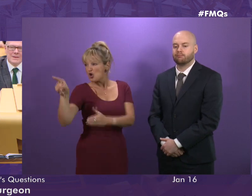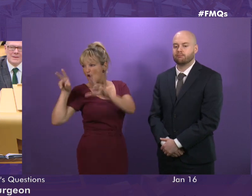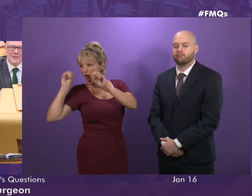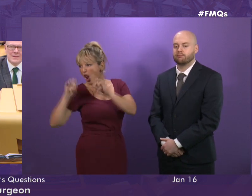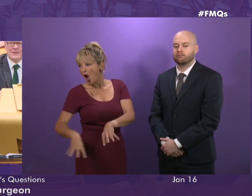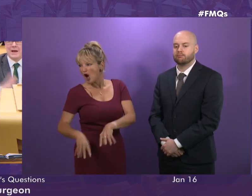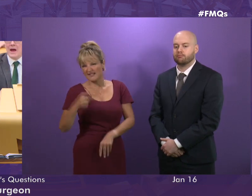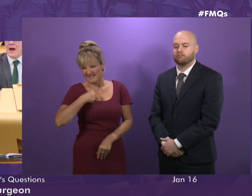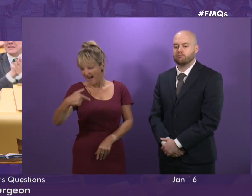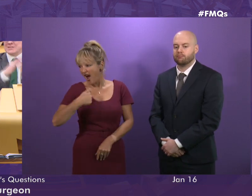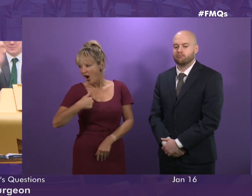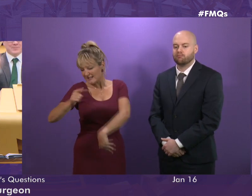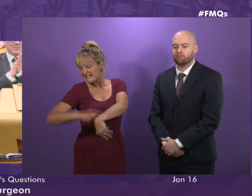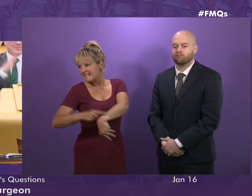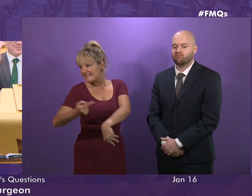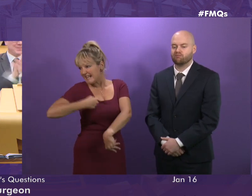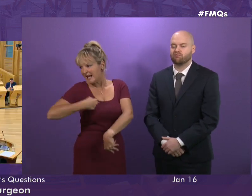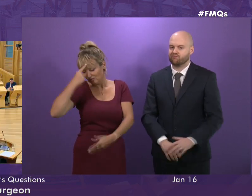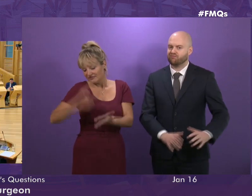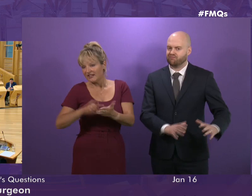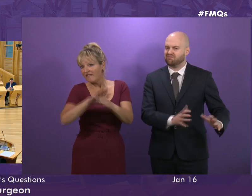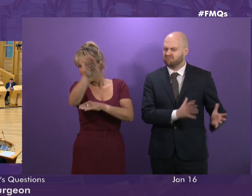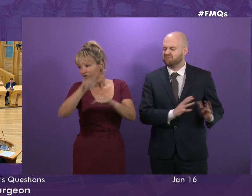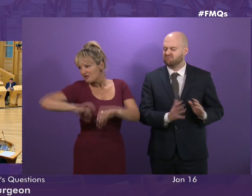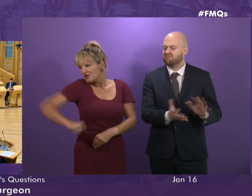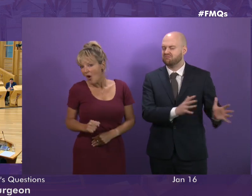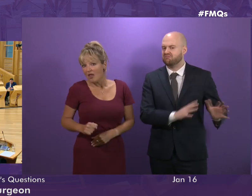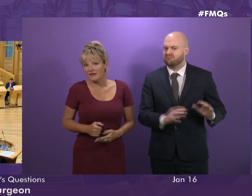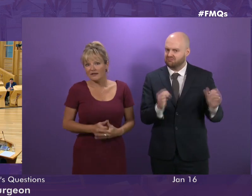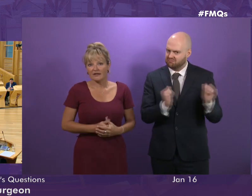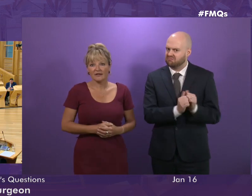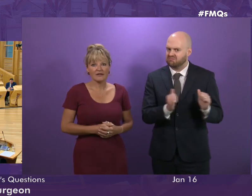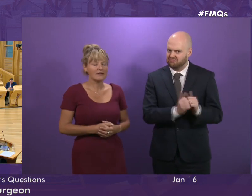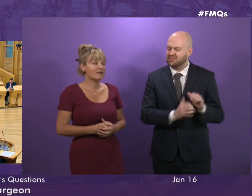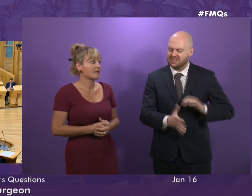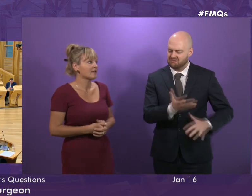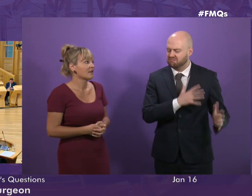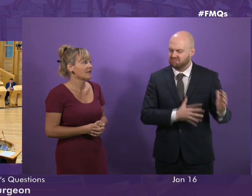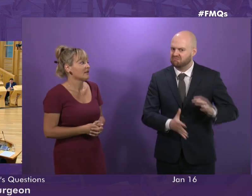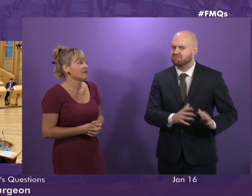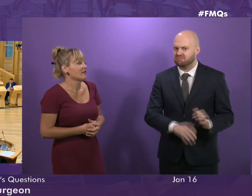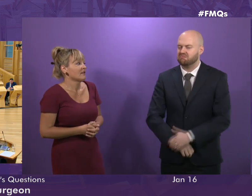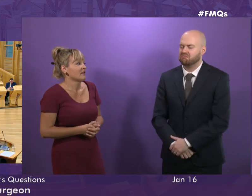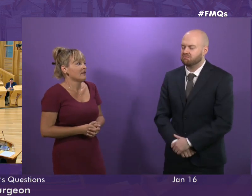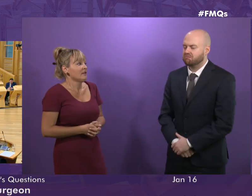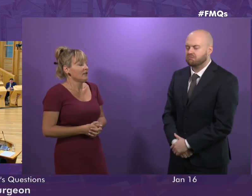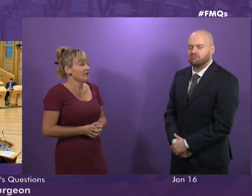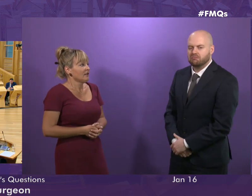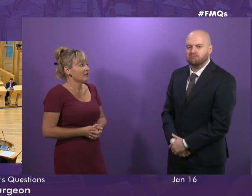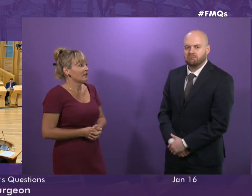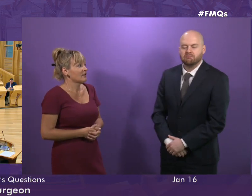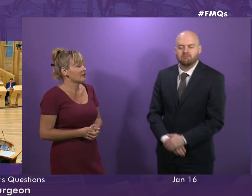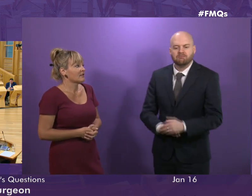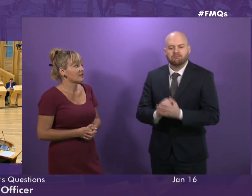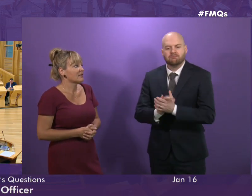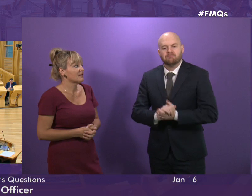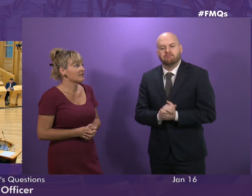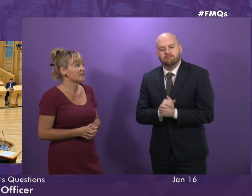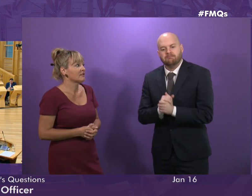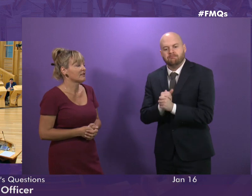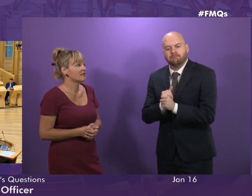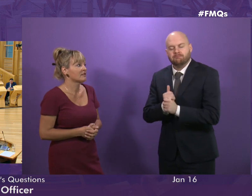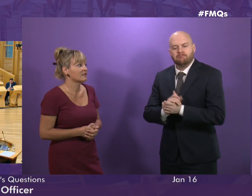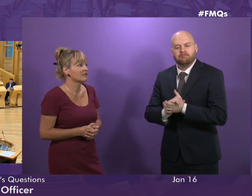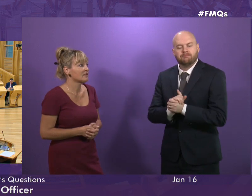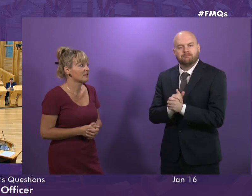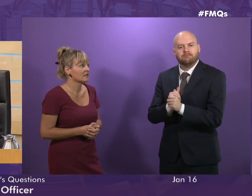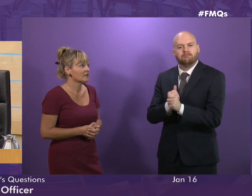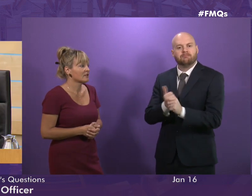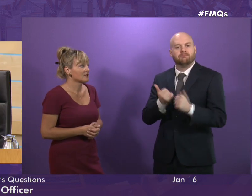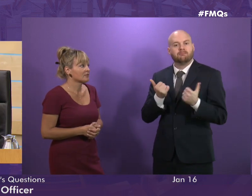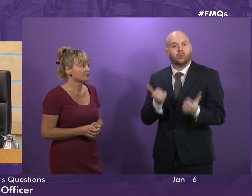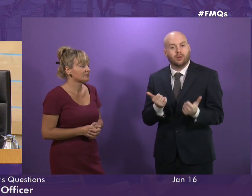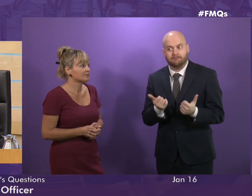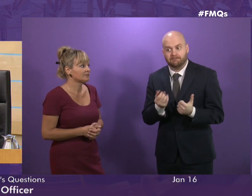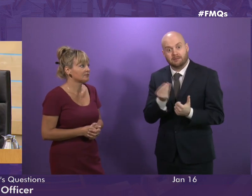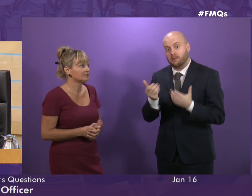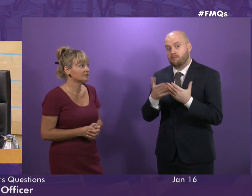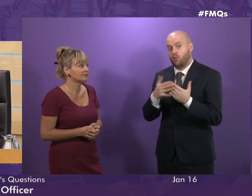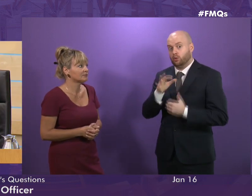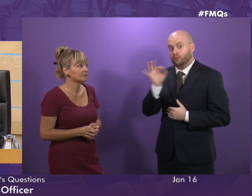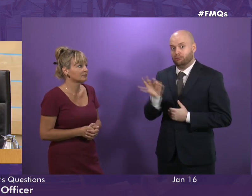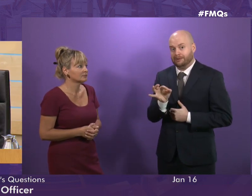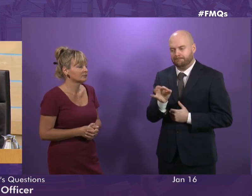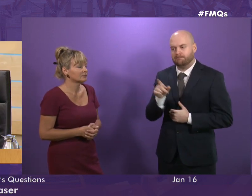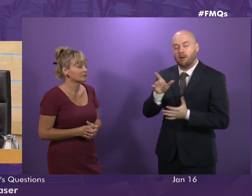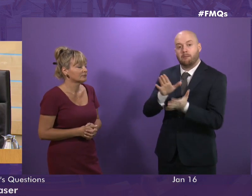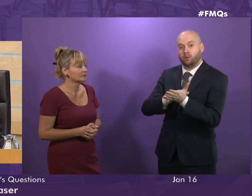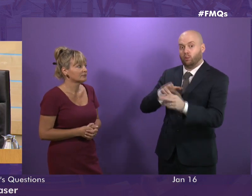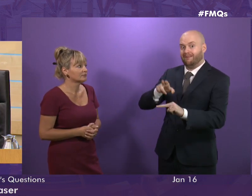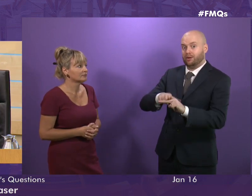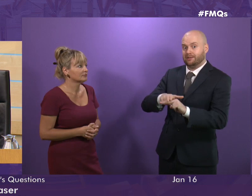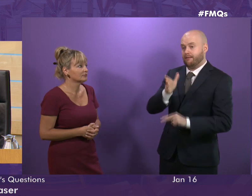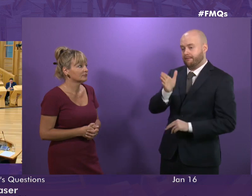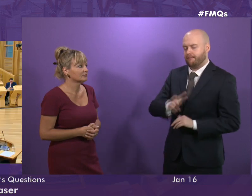chance to choose our own future.